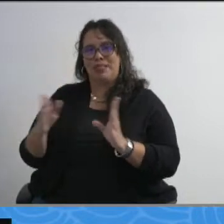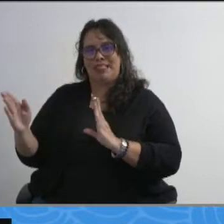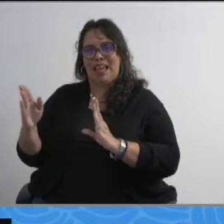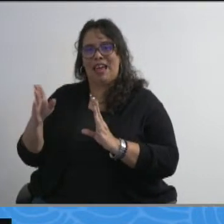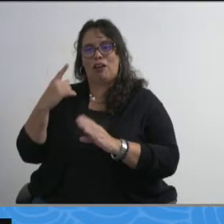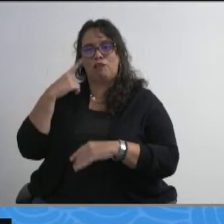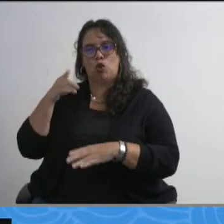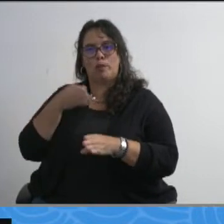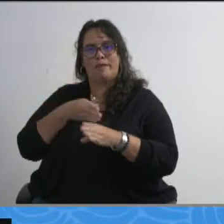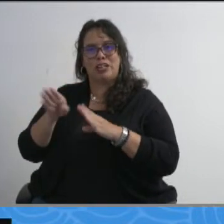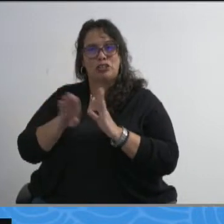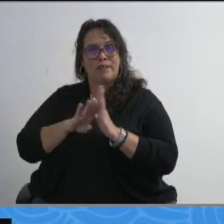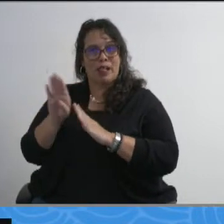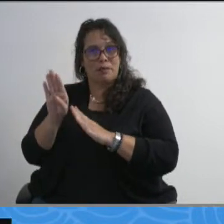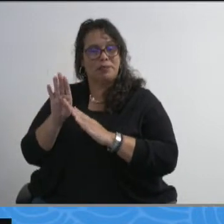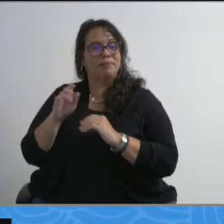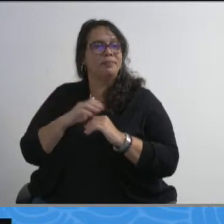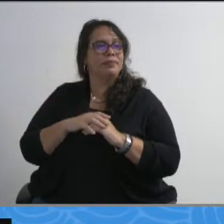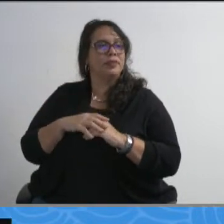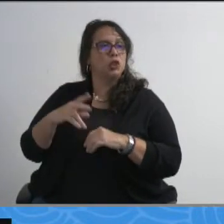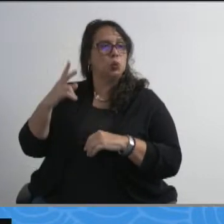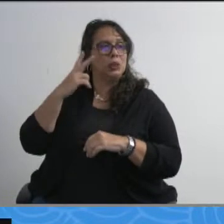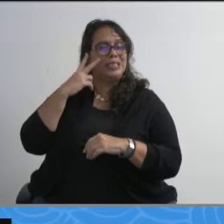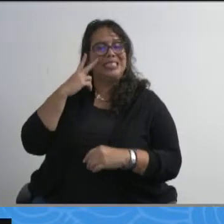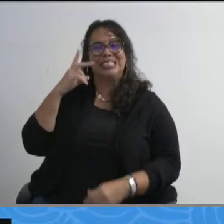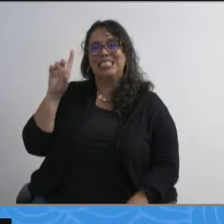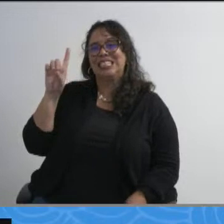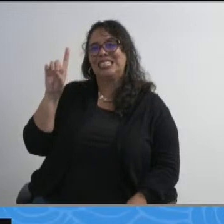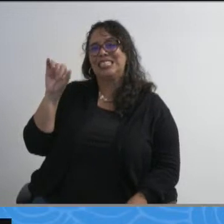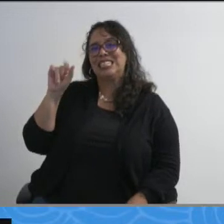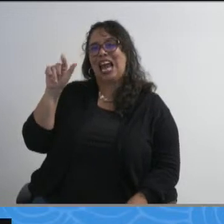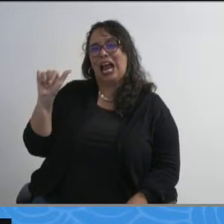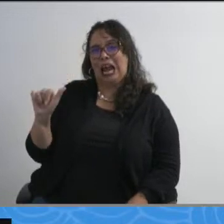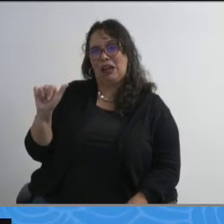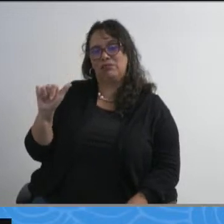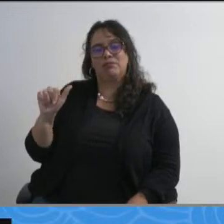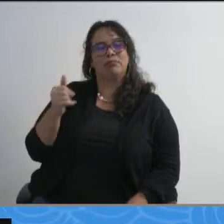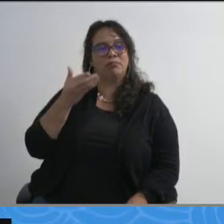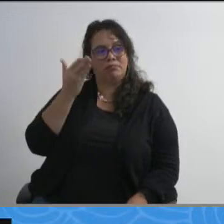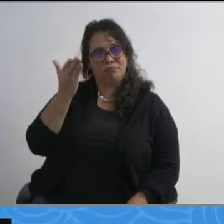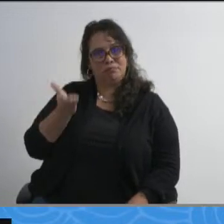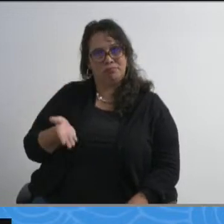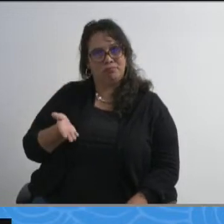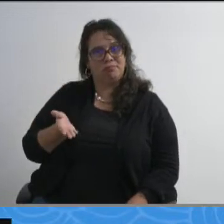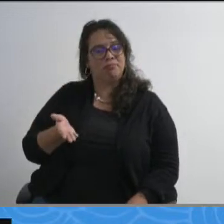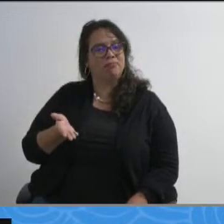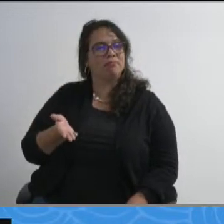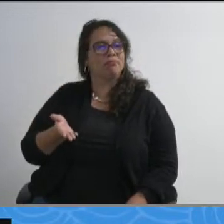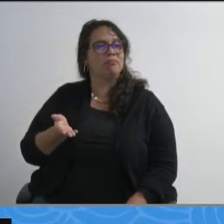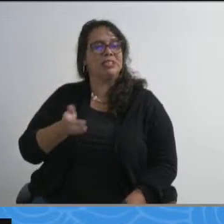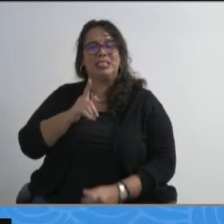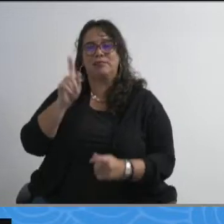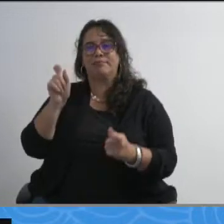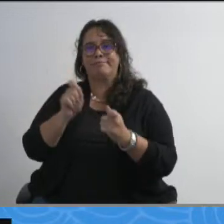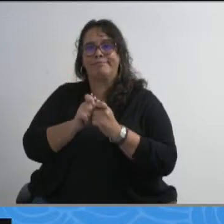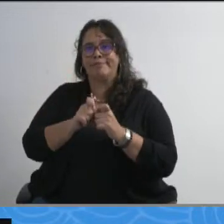And you can see the data that are noted there, those specific assessment process.